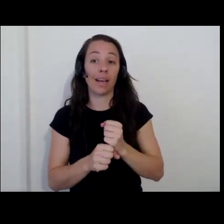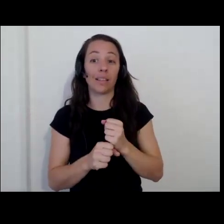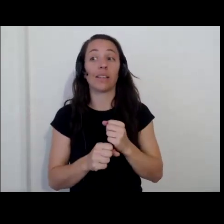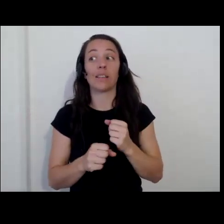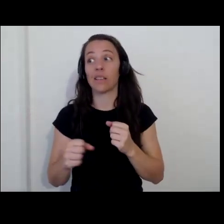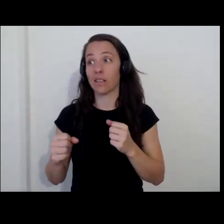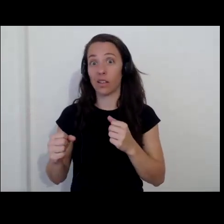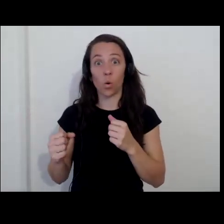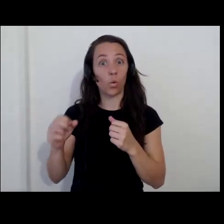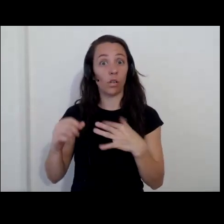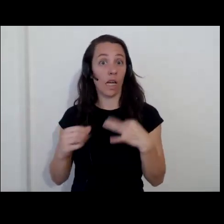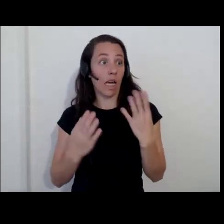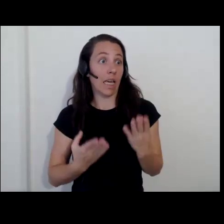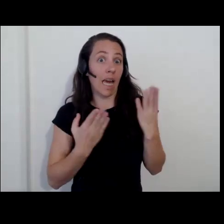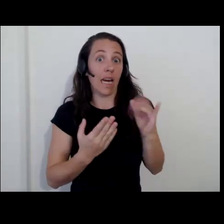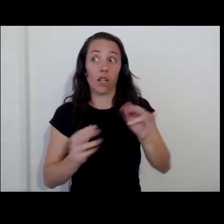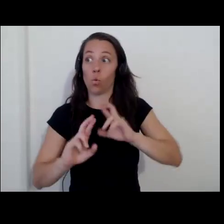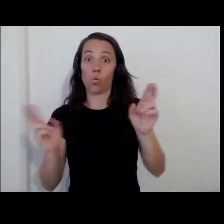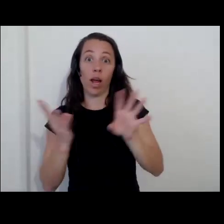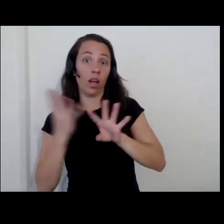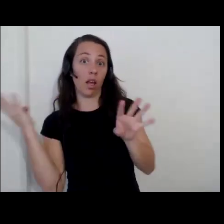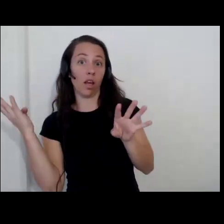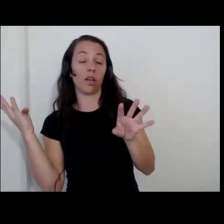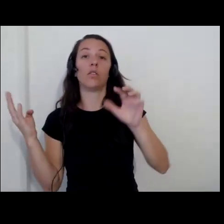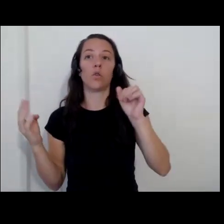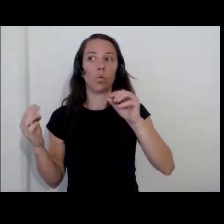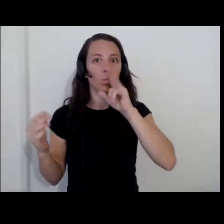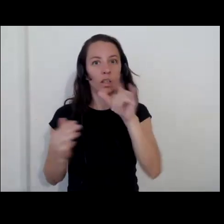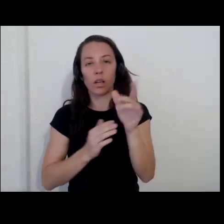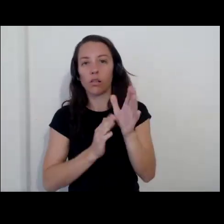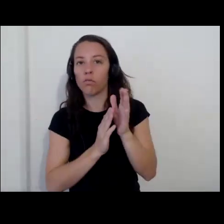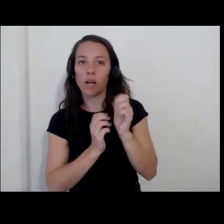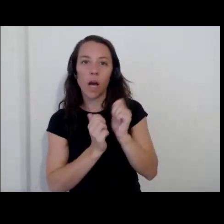candidates bringing highly competitive learning and career opportunities to the Disabled